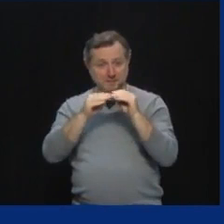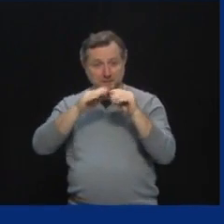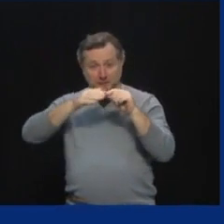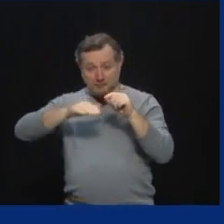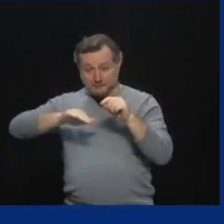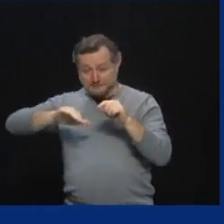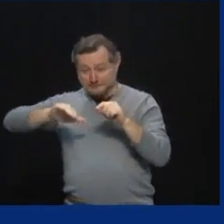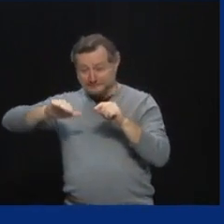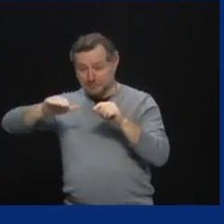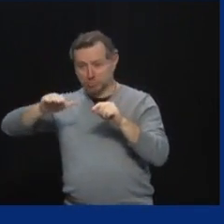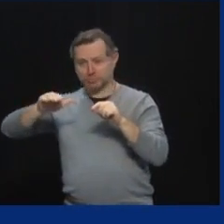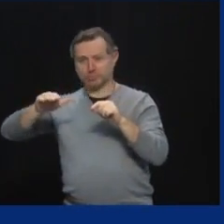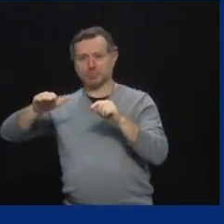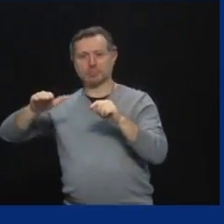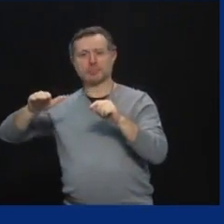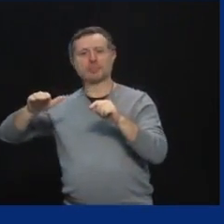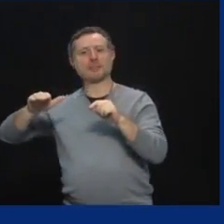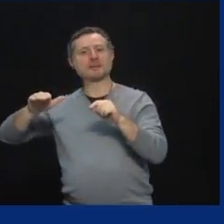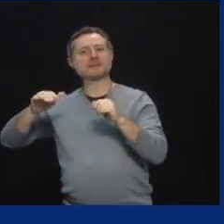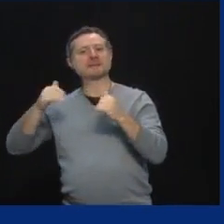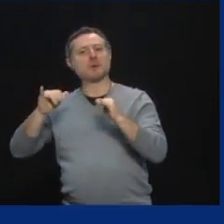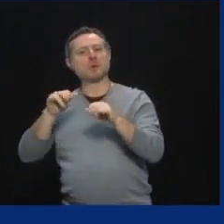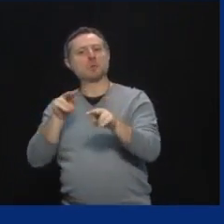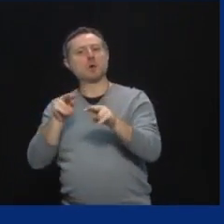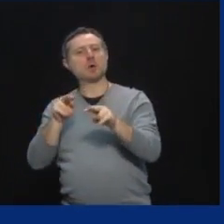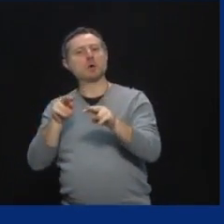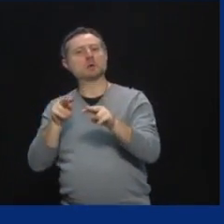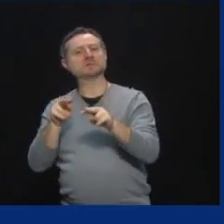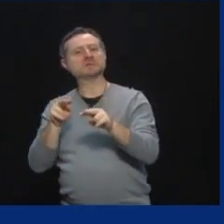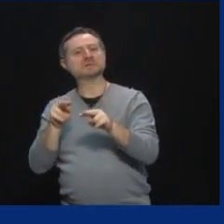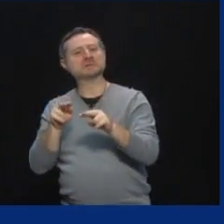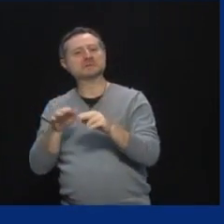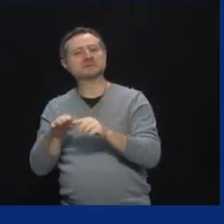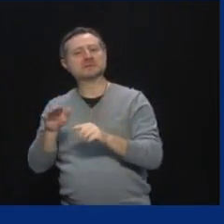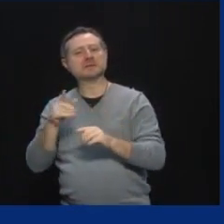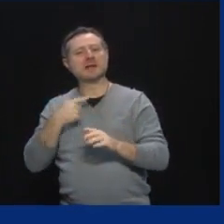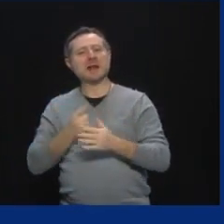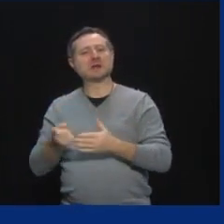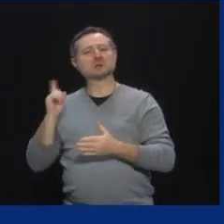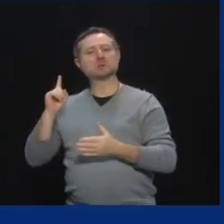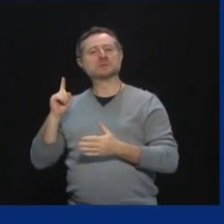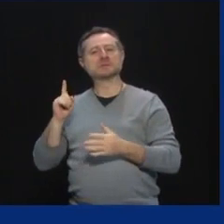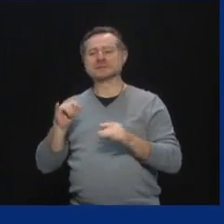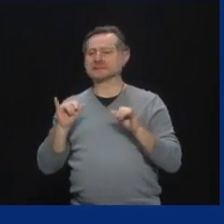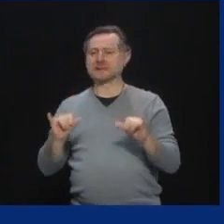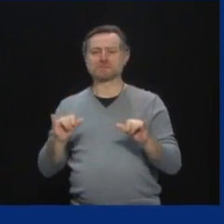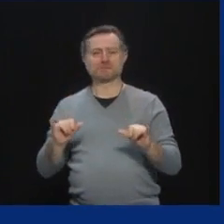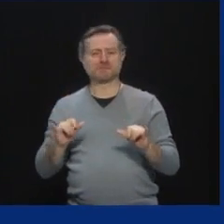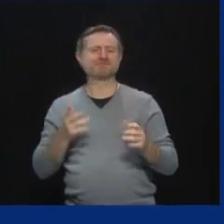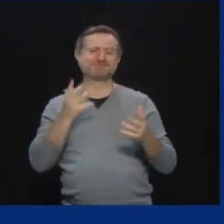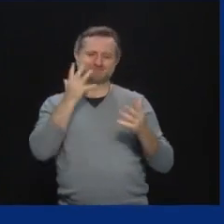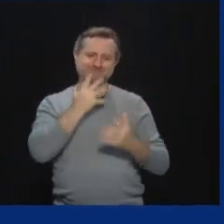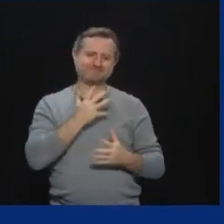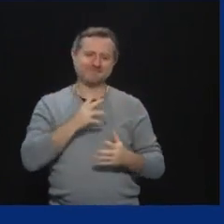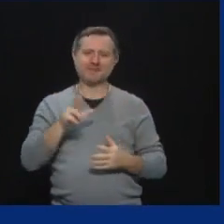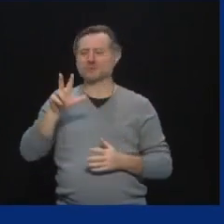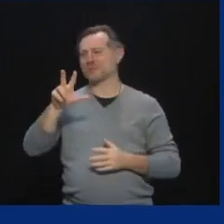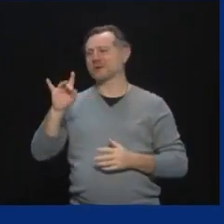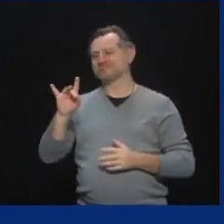more closely but the numbers are basically the same as what they were last week. And sadly we lost 38 people to covid. So this is still deadly